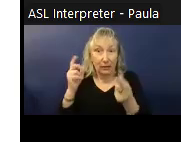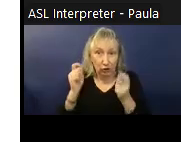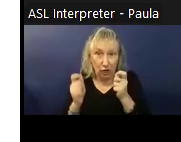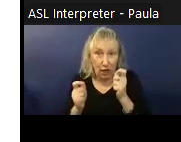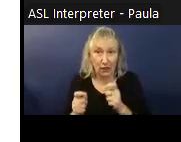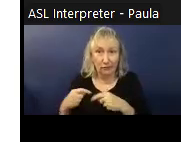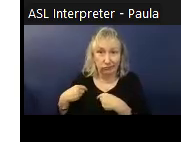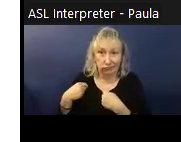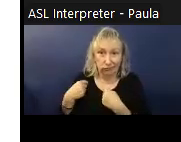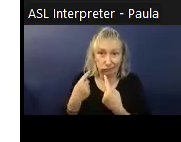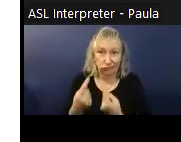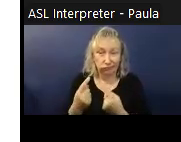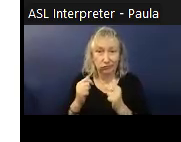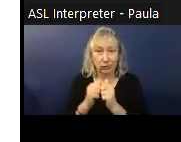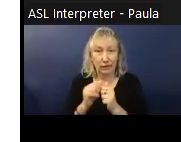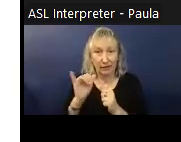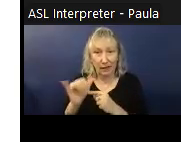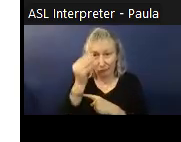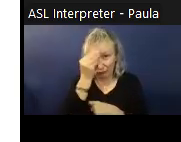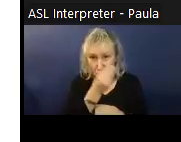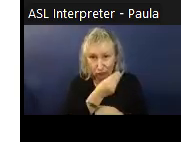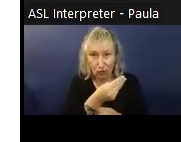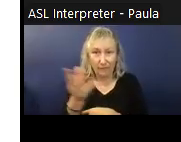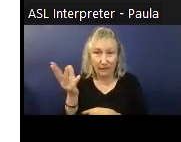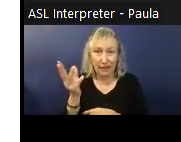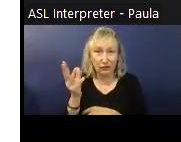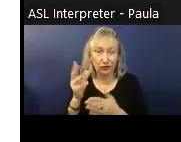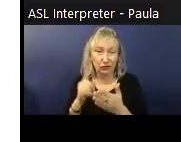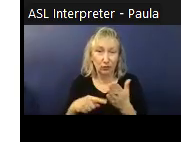notification that will that we provide reporters.